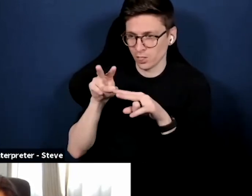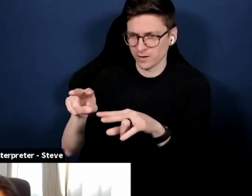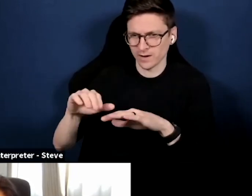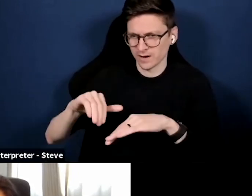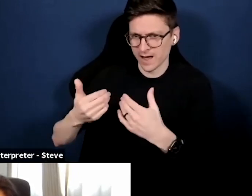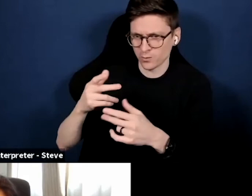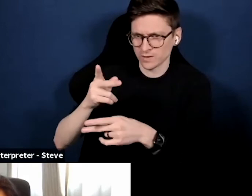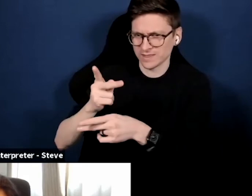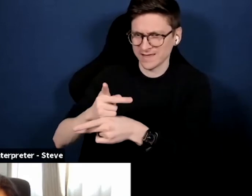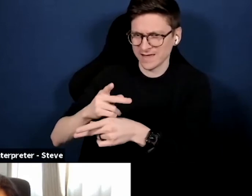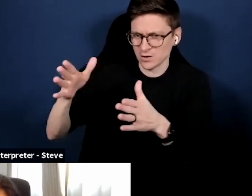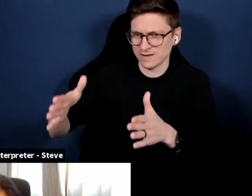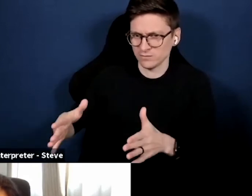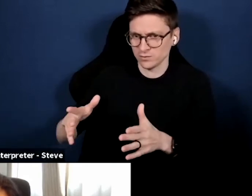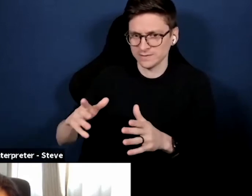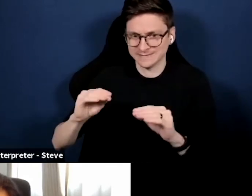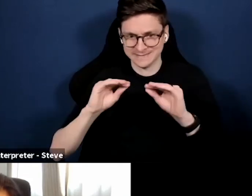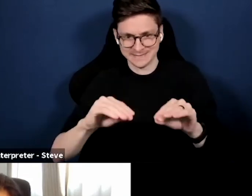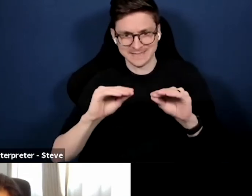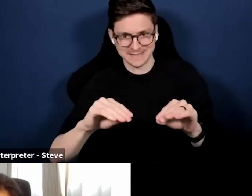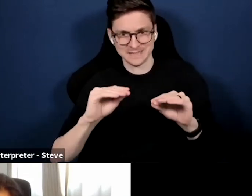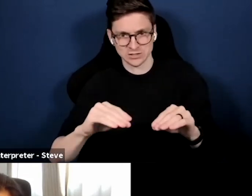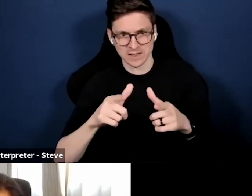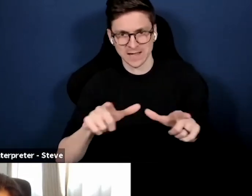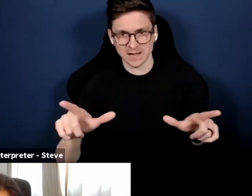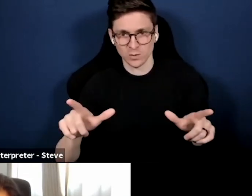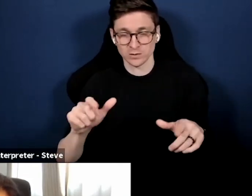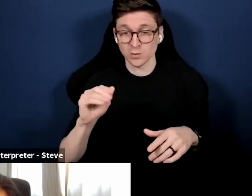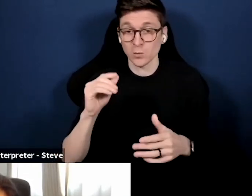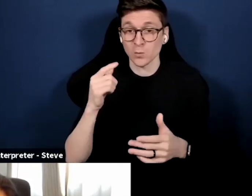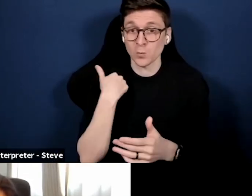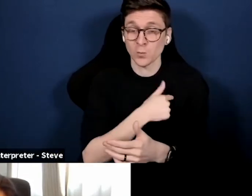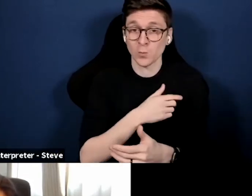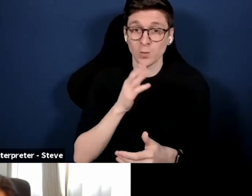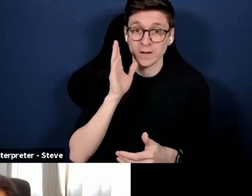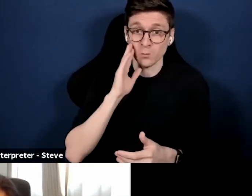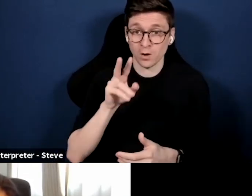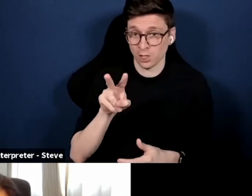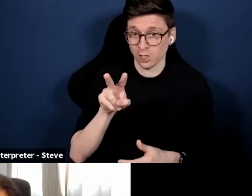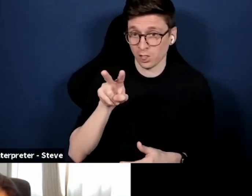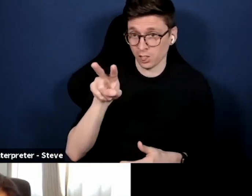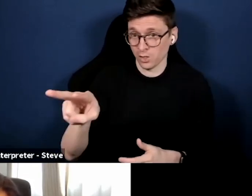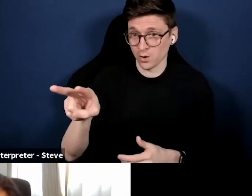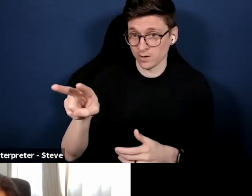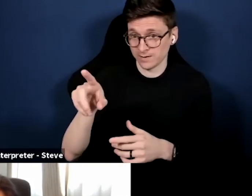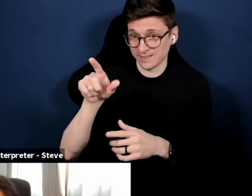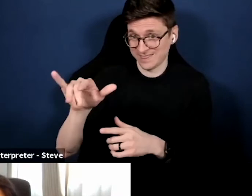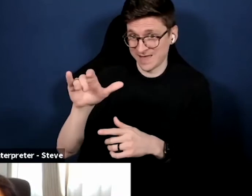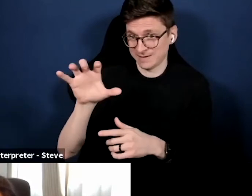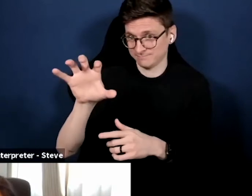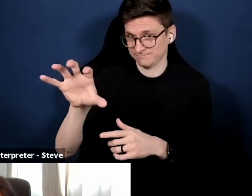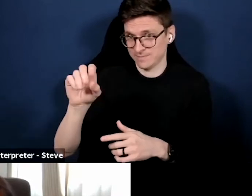for example you will look at an object or you will move an object and then label it and so you're